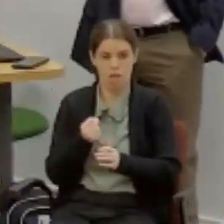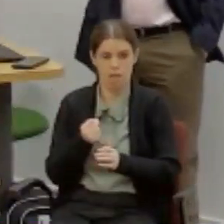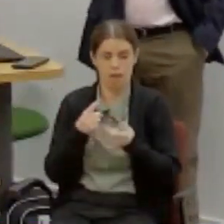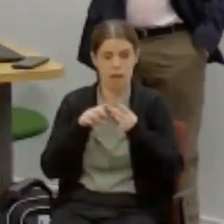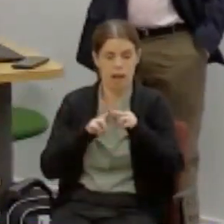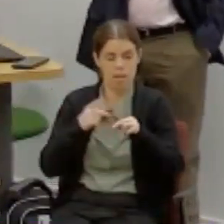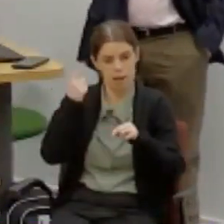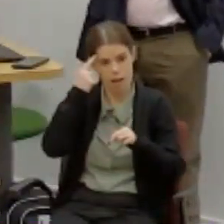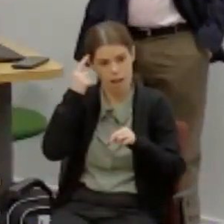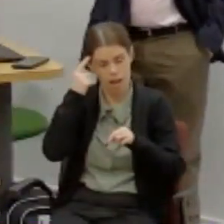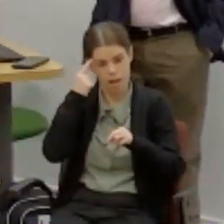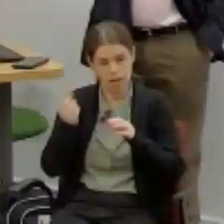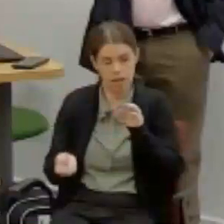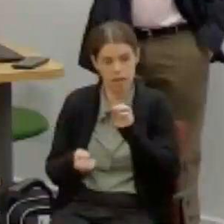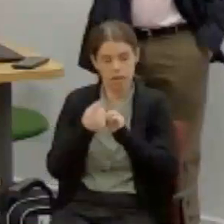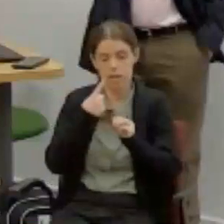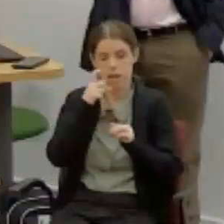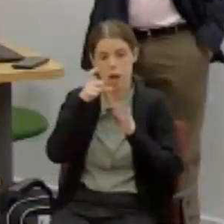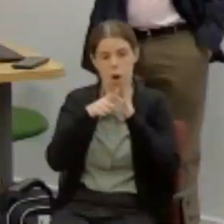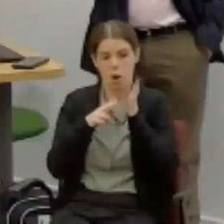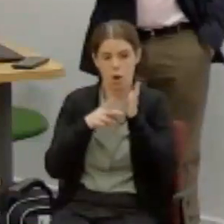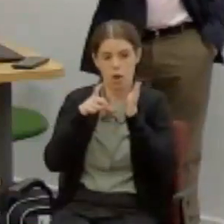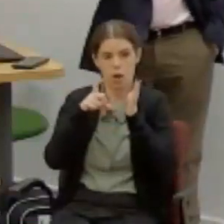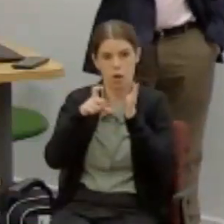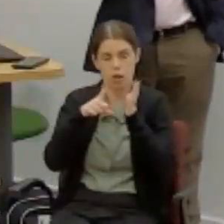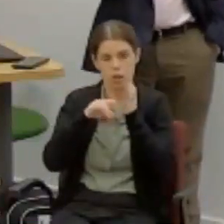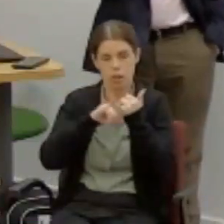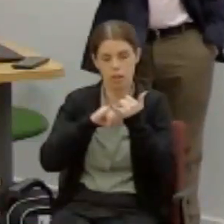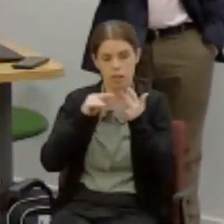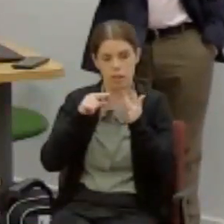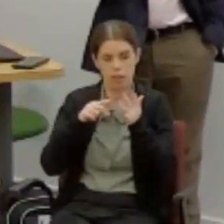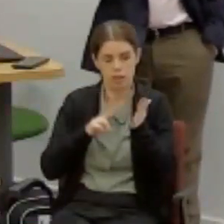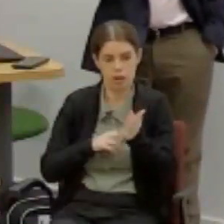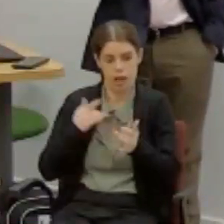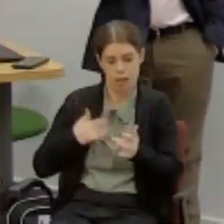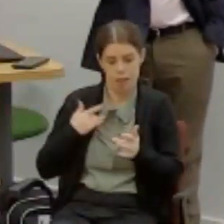are pretty much exactly as the UK games would happen, so that the lifelong problems with baseball, the equivalent in America.